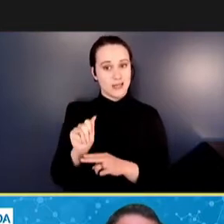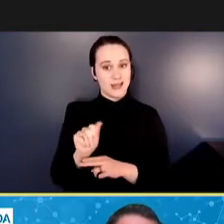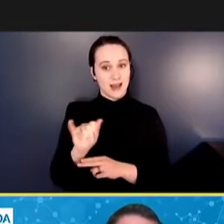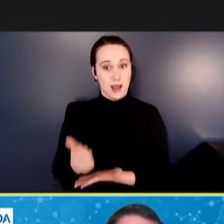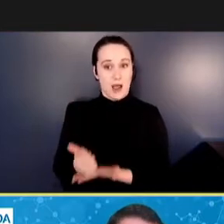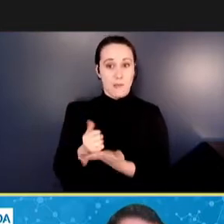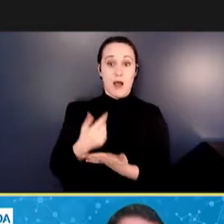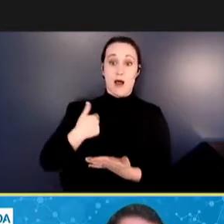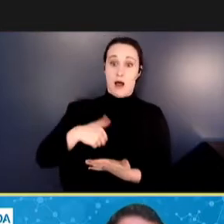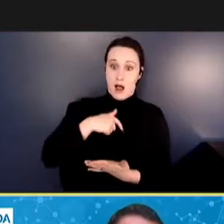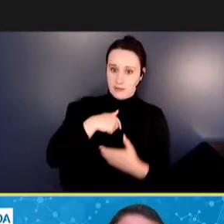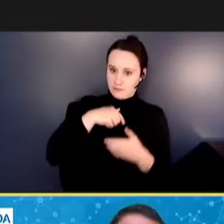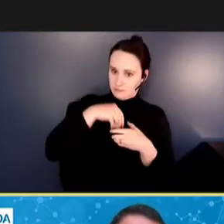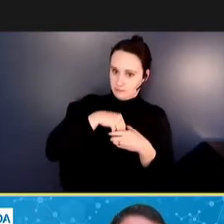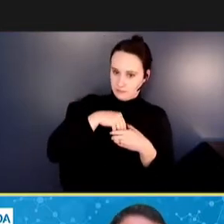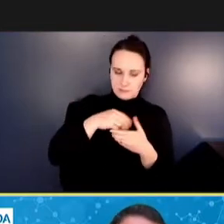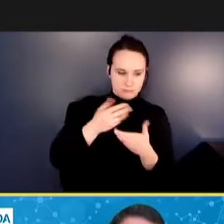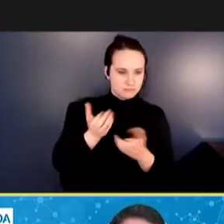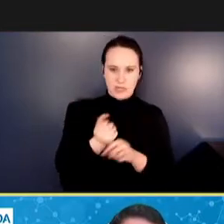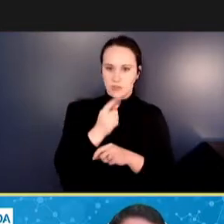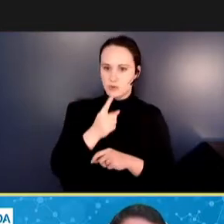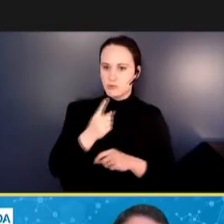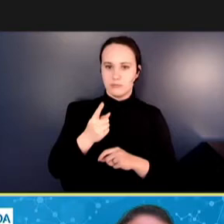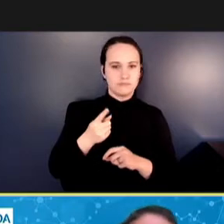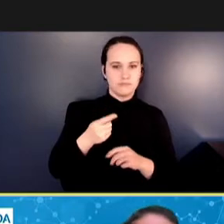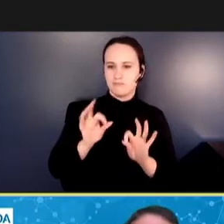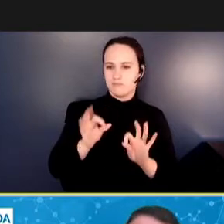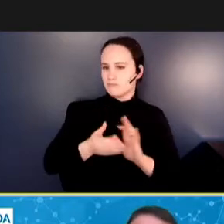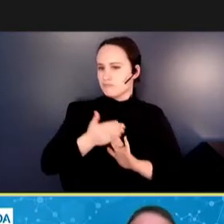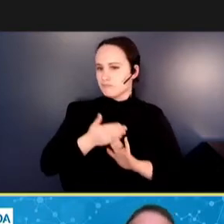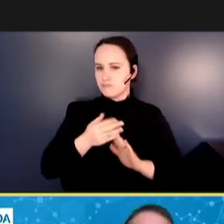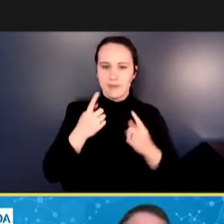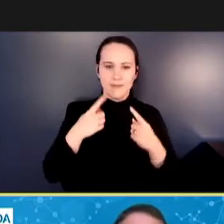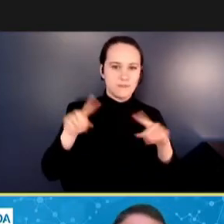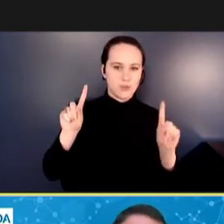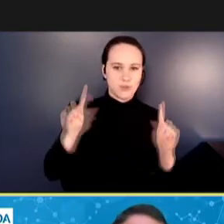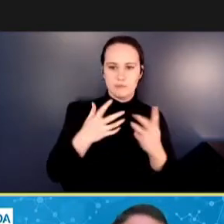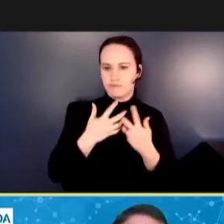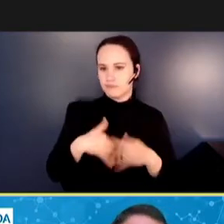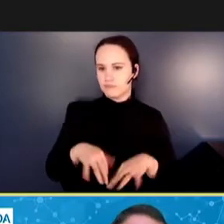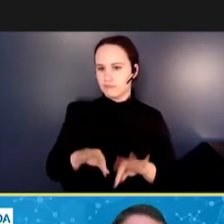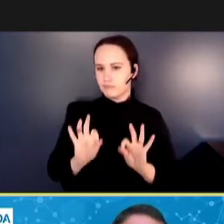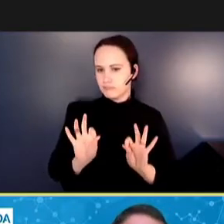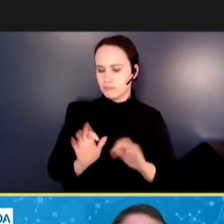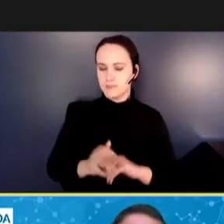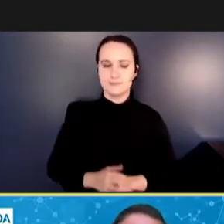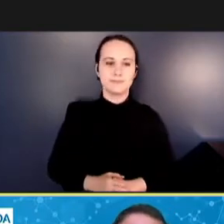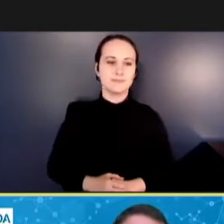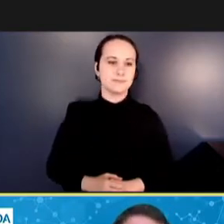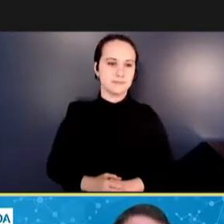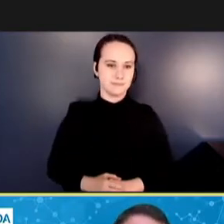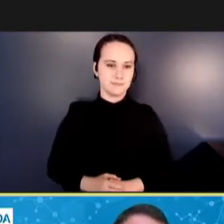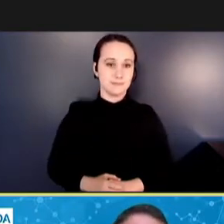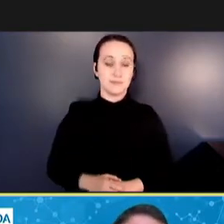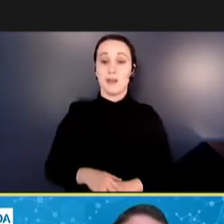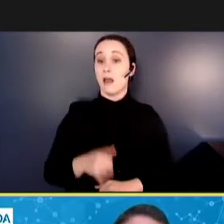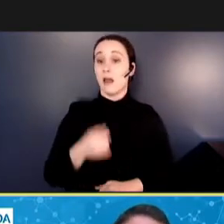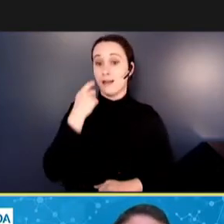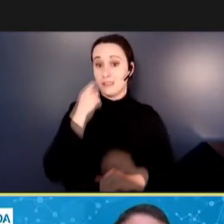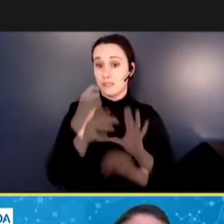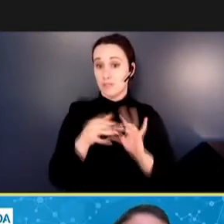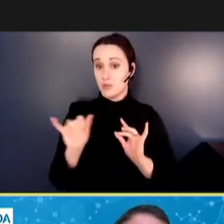increase productivity and efficiency as well. like I mentioned in the previous slides,